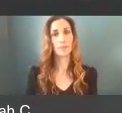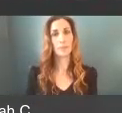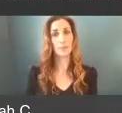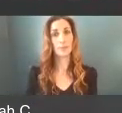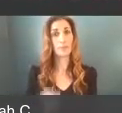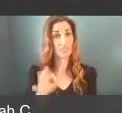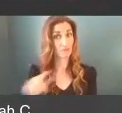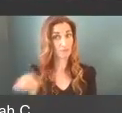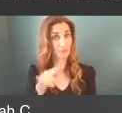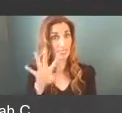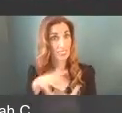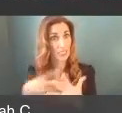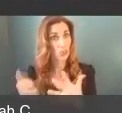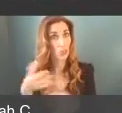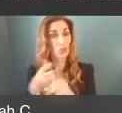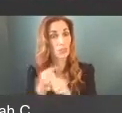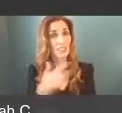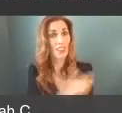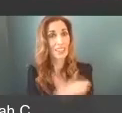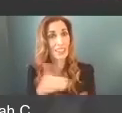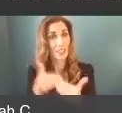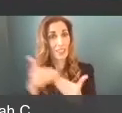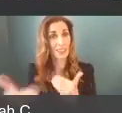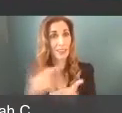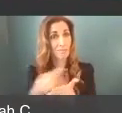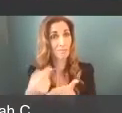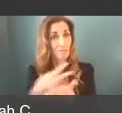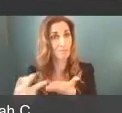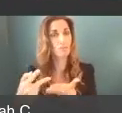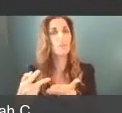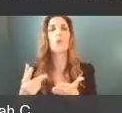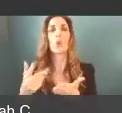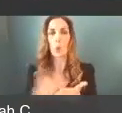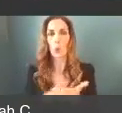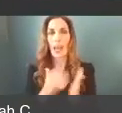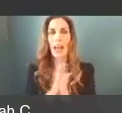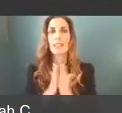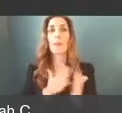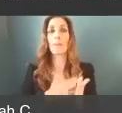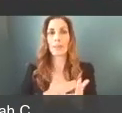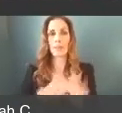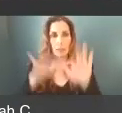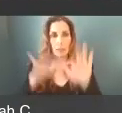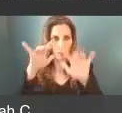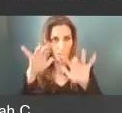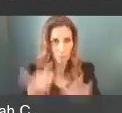the coming weeks, we ask that you please fully fill out your vaccination record and self-identify your